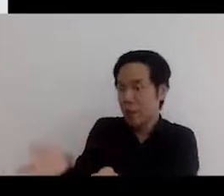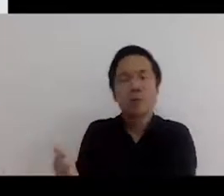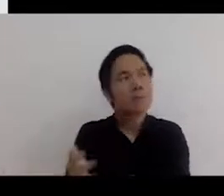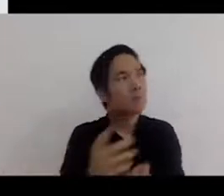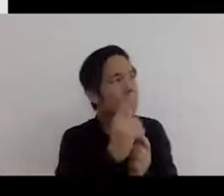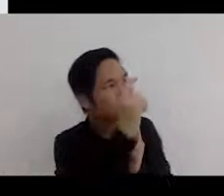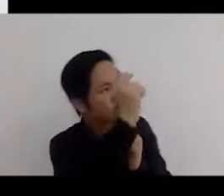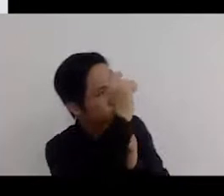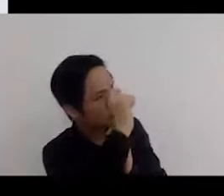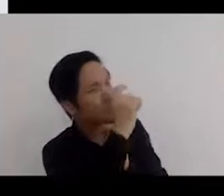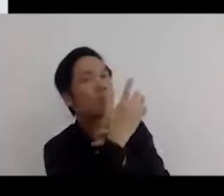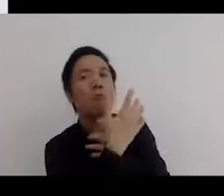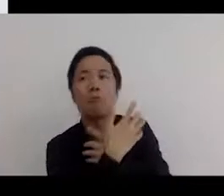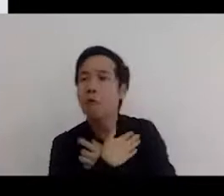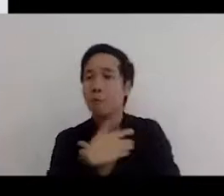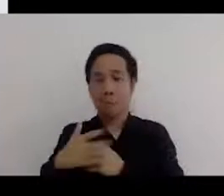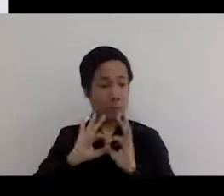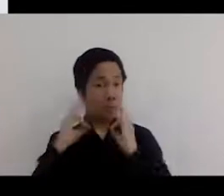Our government-CSO partnerships, has provided many tangible solutions,